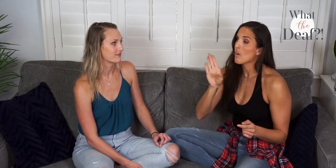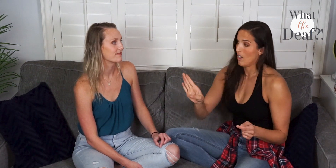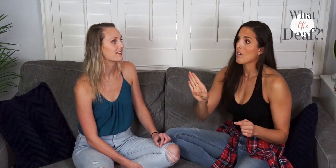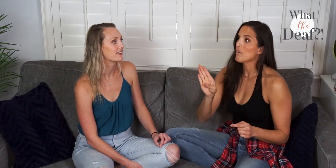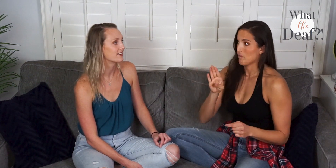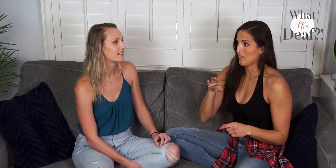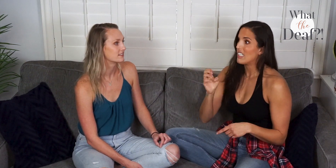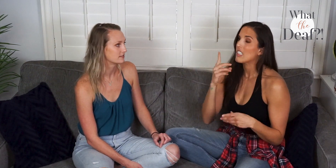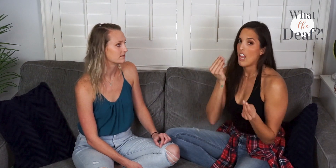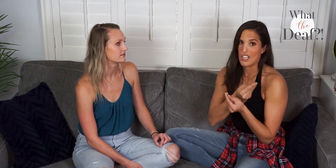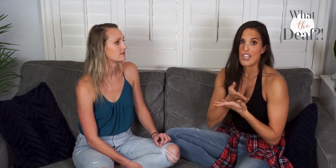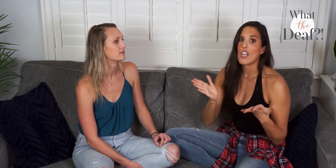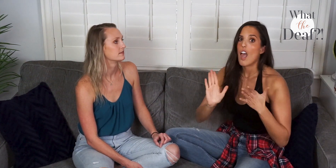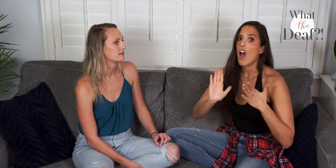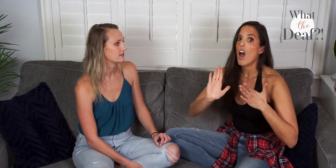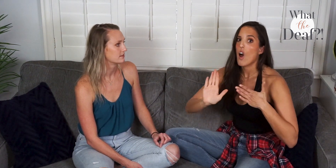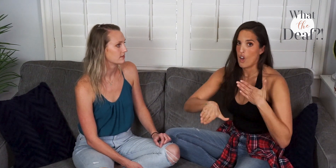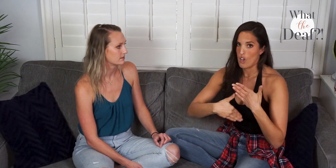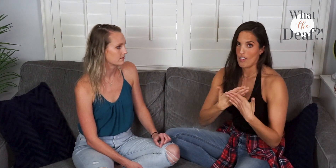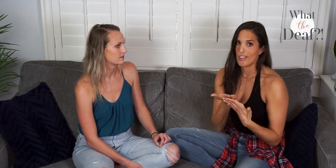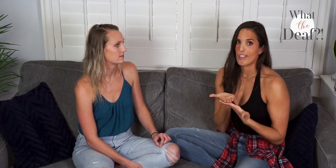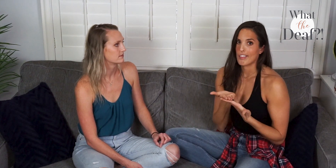but we will be telling it all.